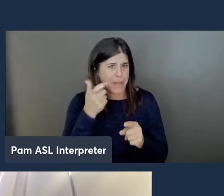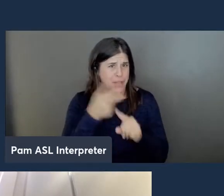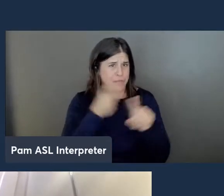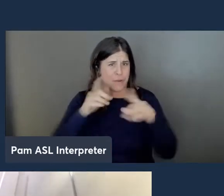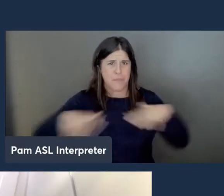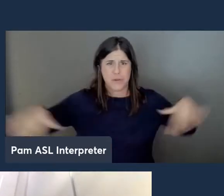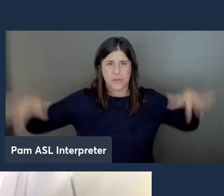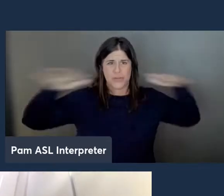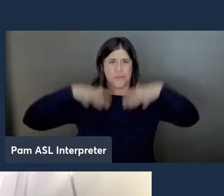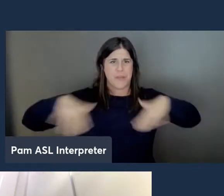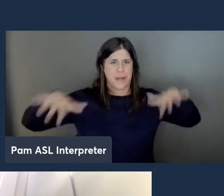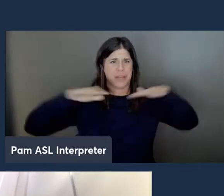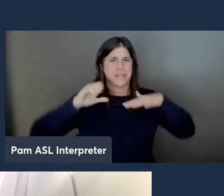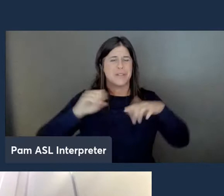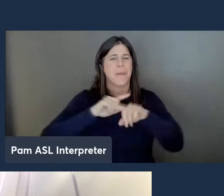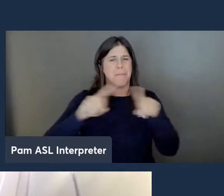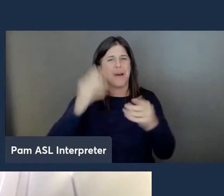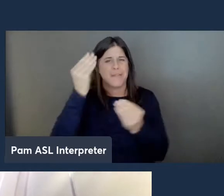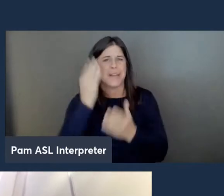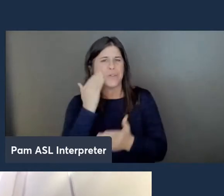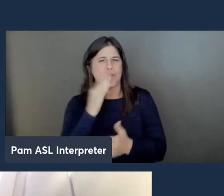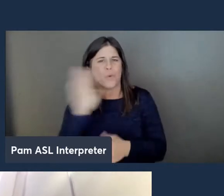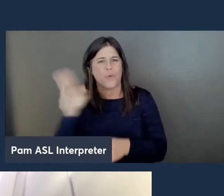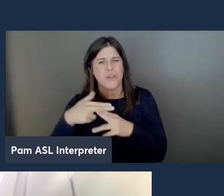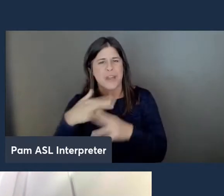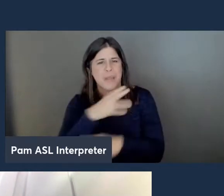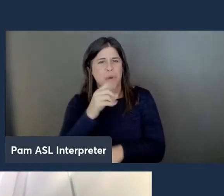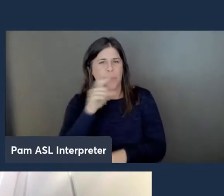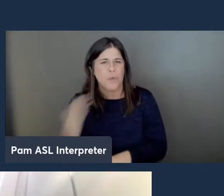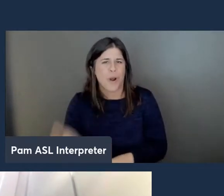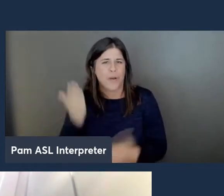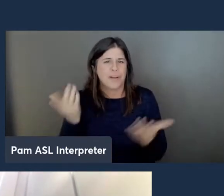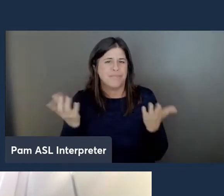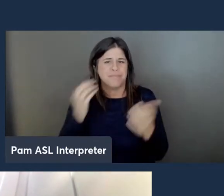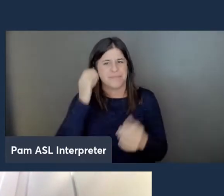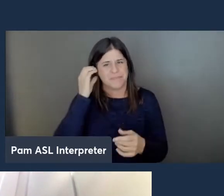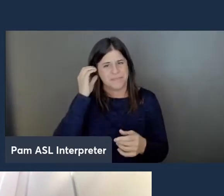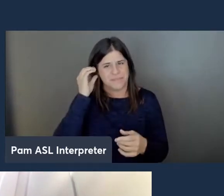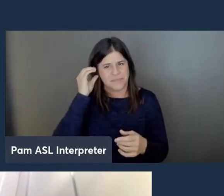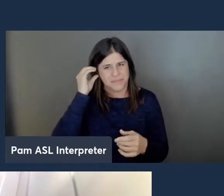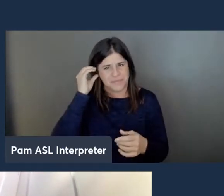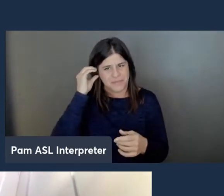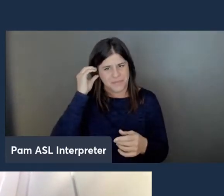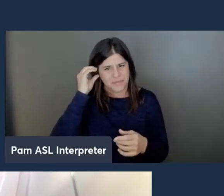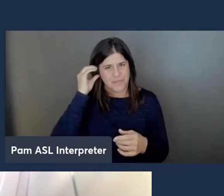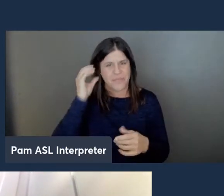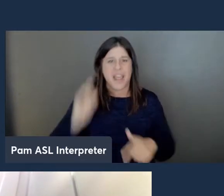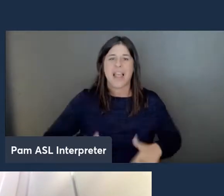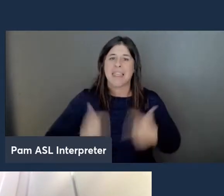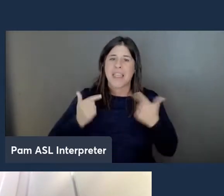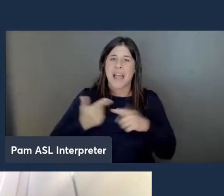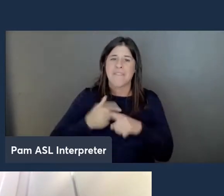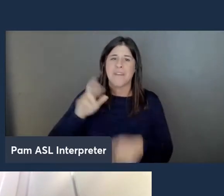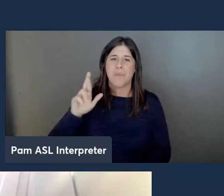so, but you tell us who you are, what do you do and yeah. Yeah, so live from re:Invent this is Amr Ragab,